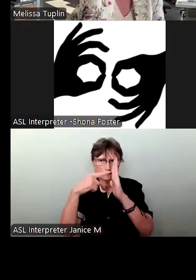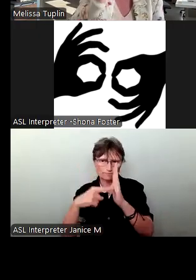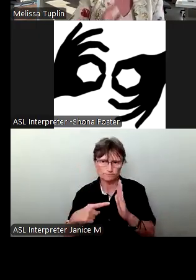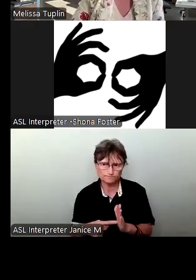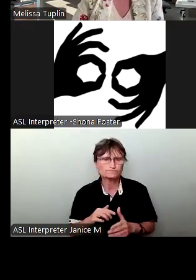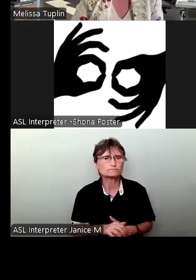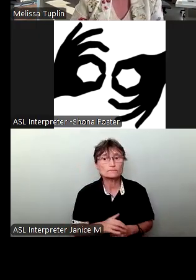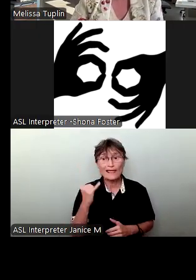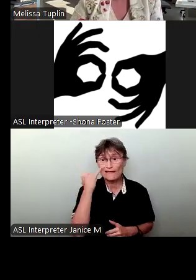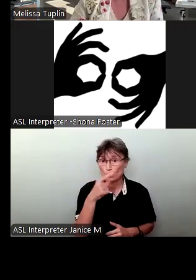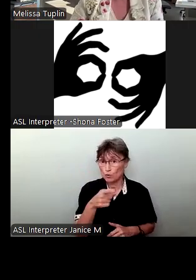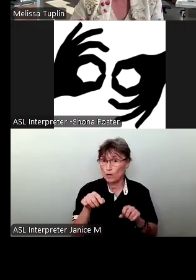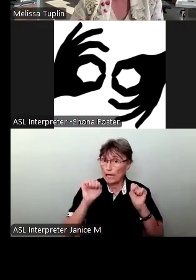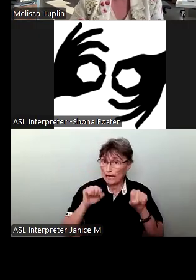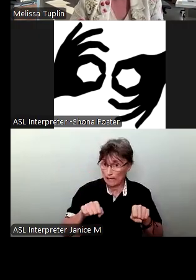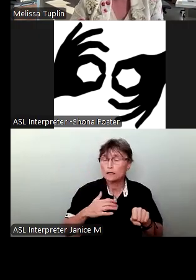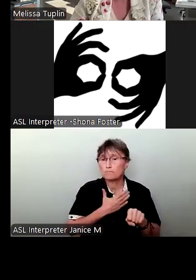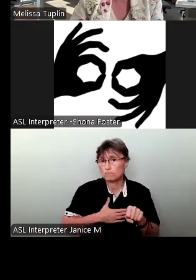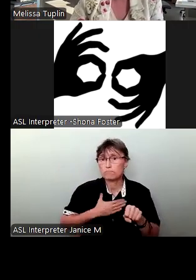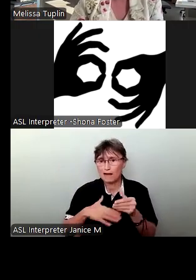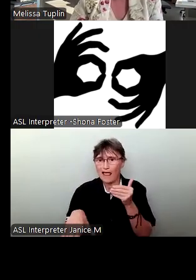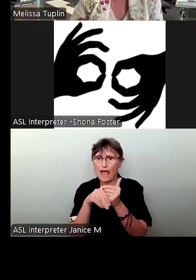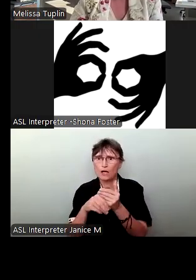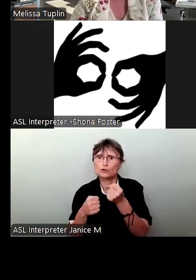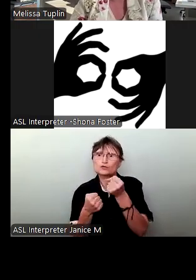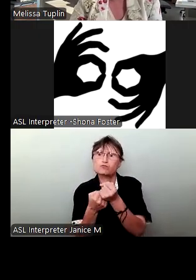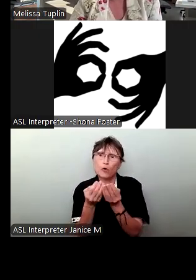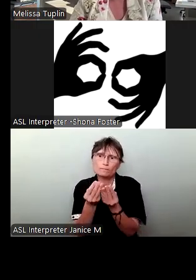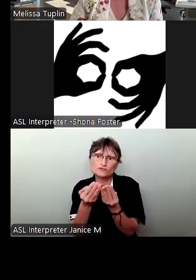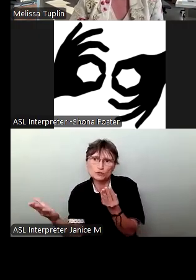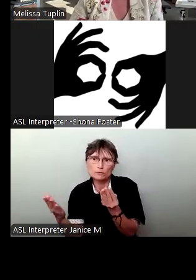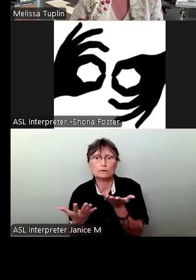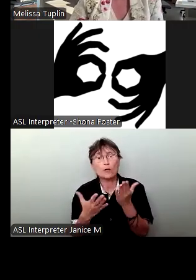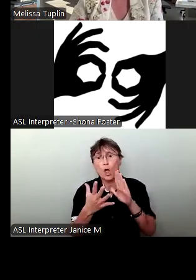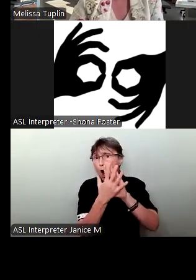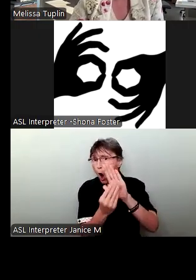a great place to share links or copies of the documents that you mentioned. We're not looking